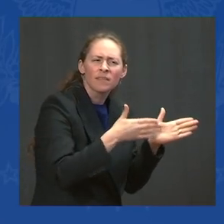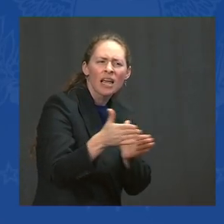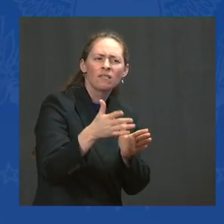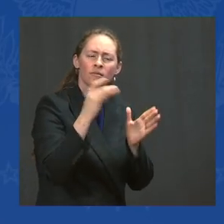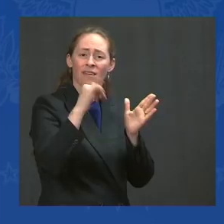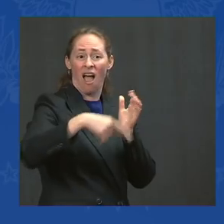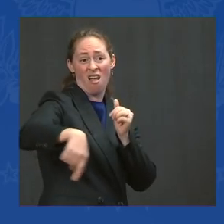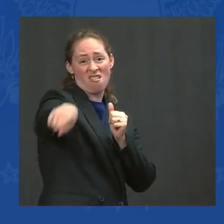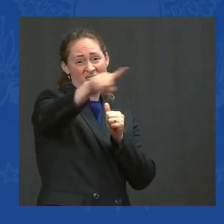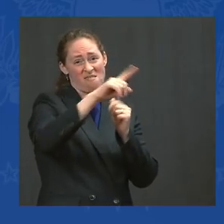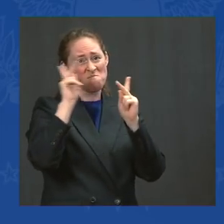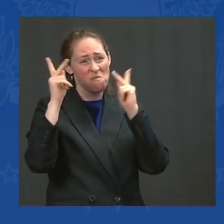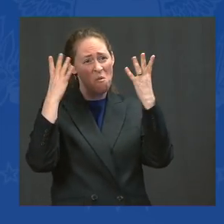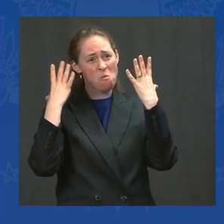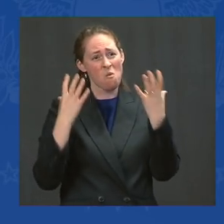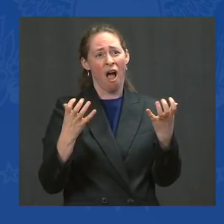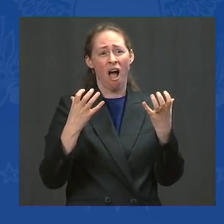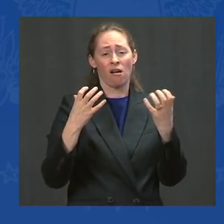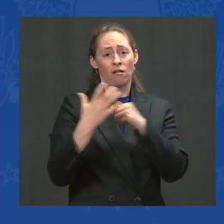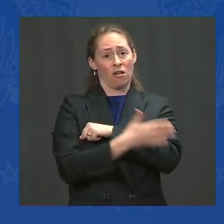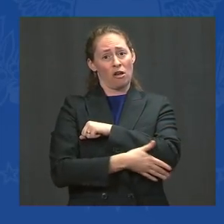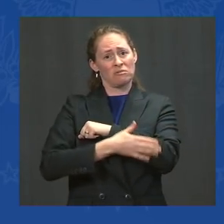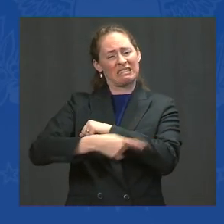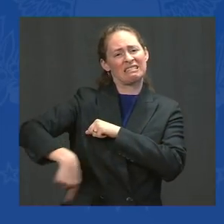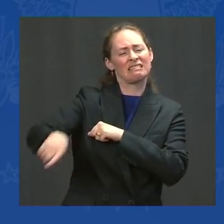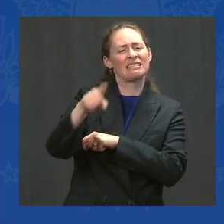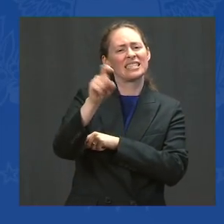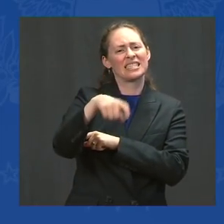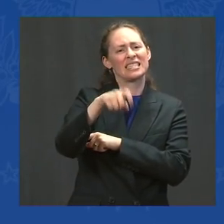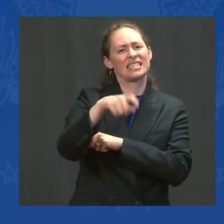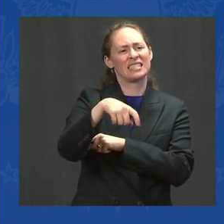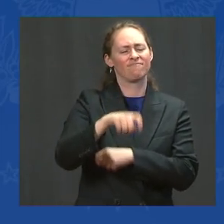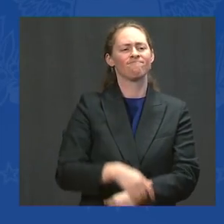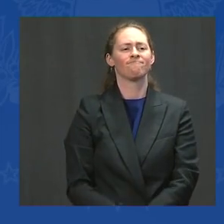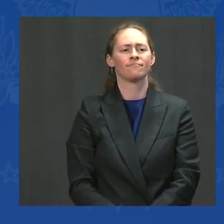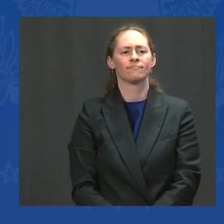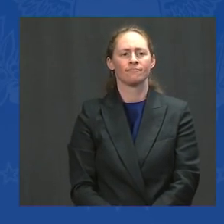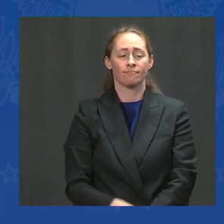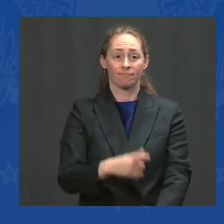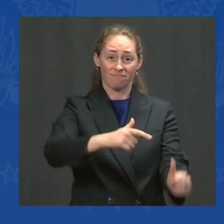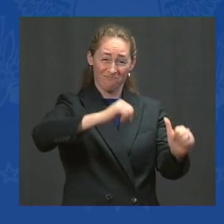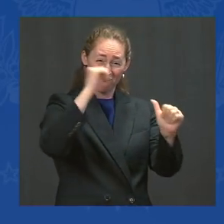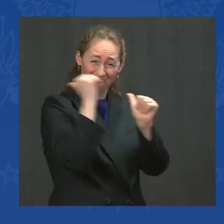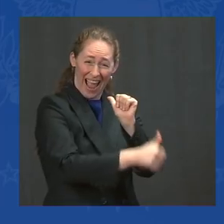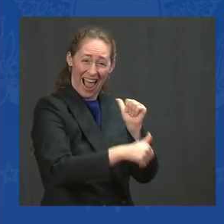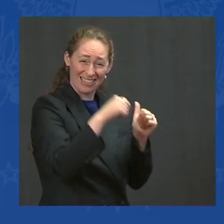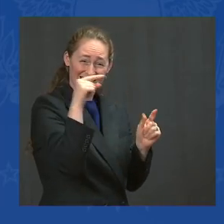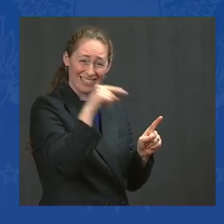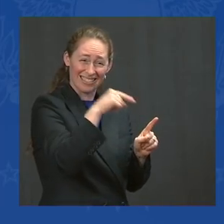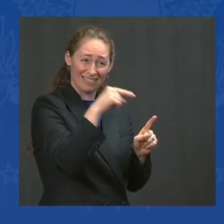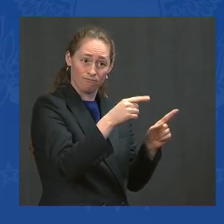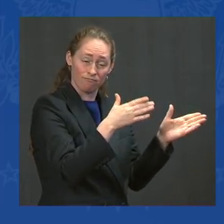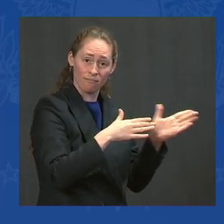that our country needs. And if we get this done, a wide range of independent forecasters project